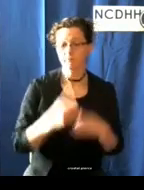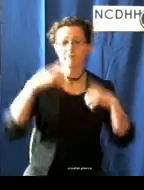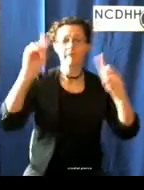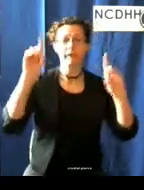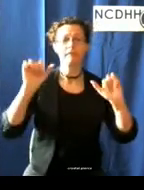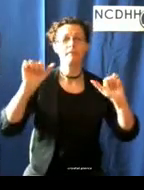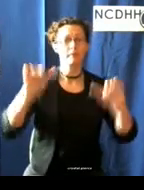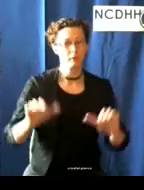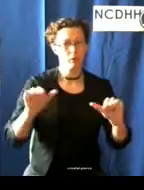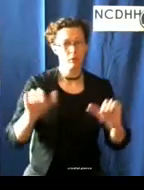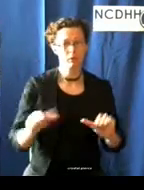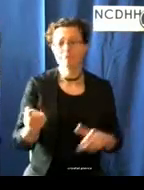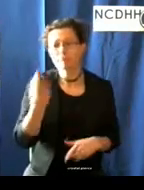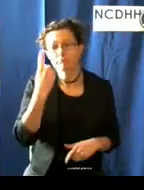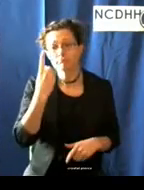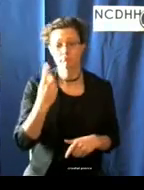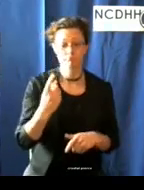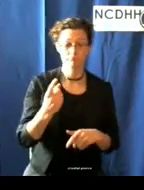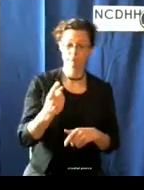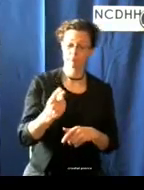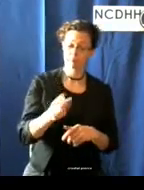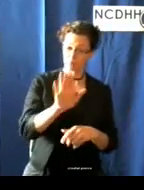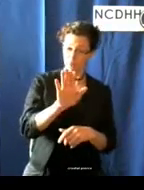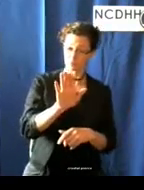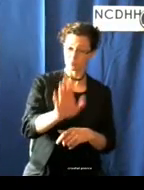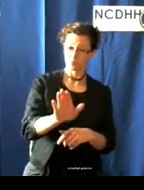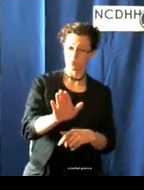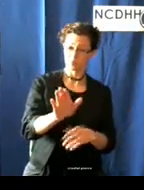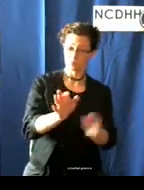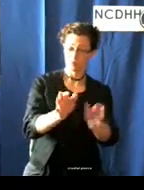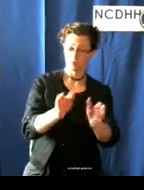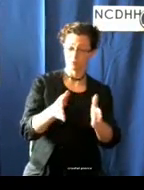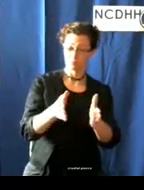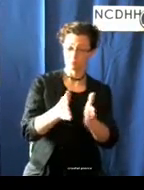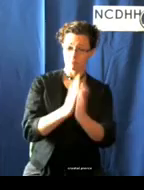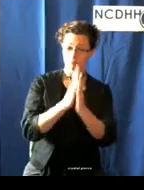SO THEY MAY DENY THE REQUESTED ACCOMMODATION BUT THEY STILL HAVE A